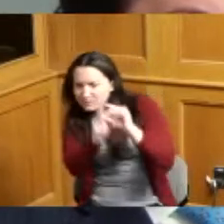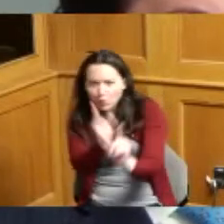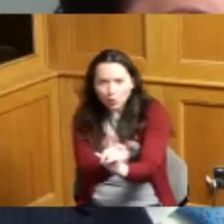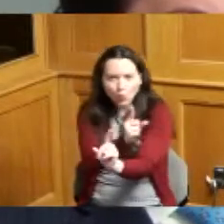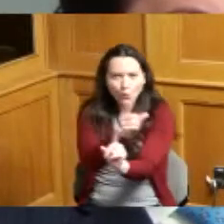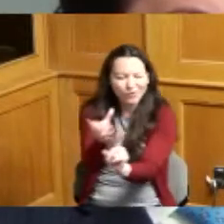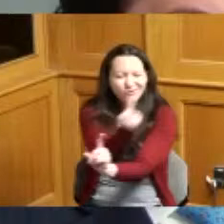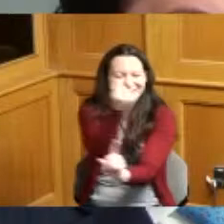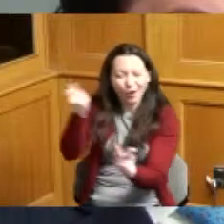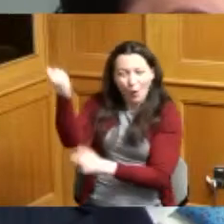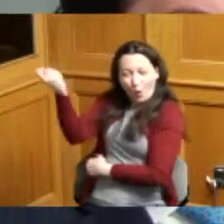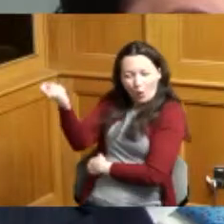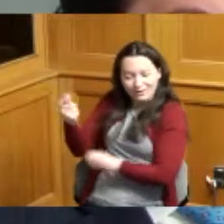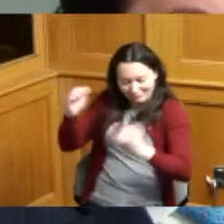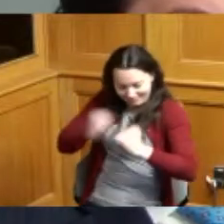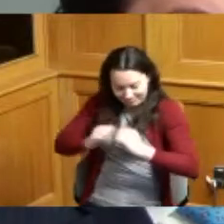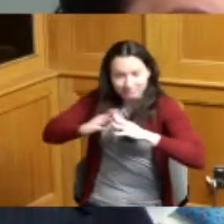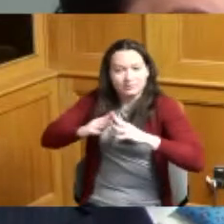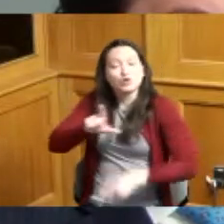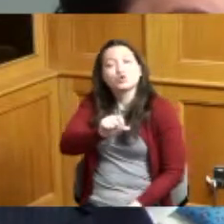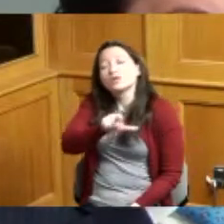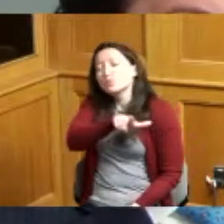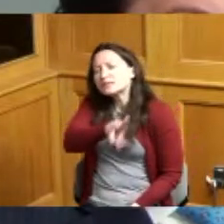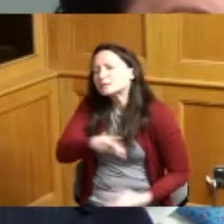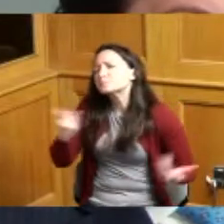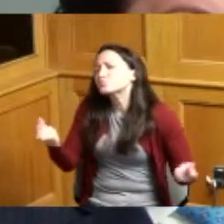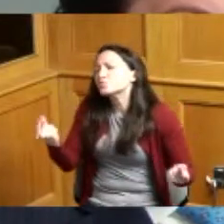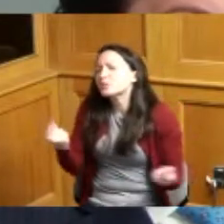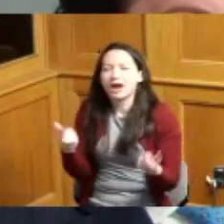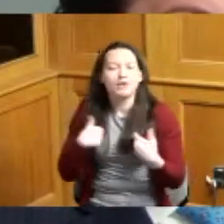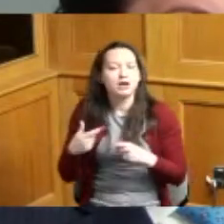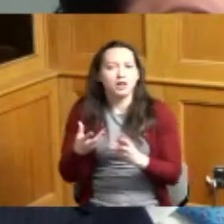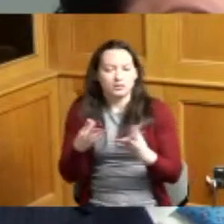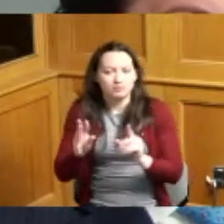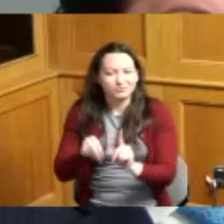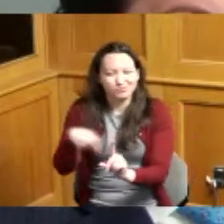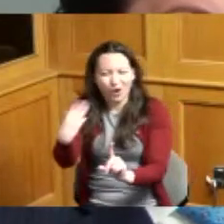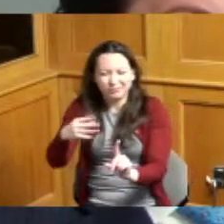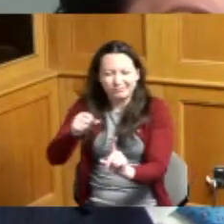holding the World Cup in 2026 so I just wanted to provide a little bit more context around that